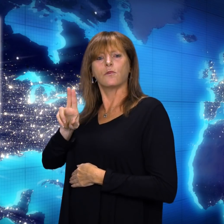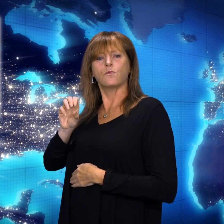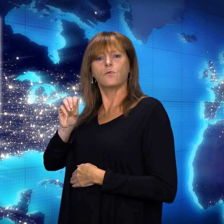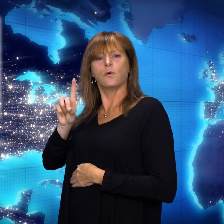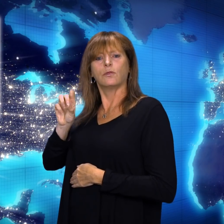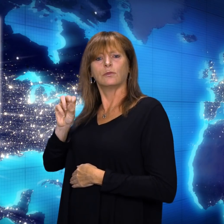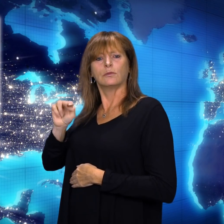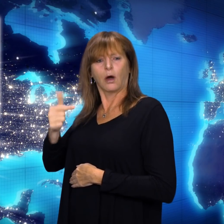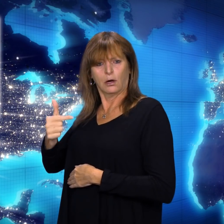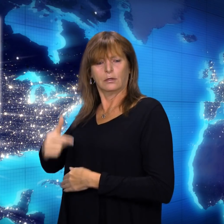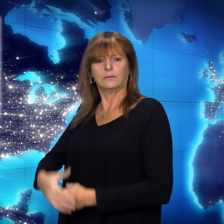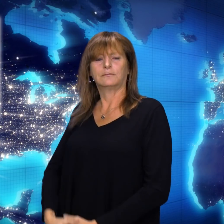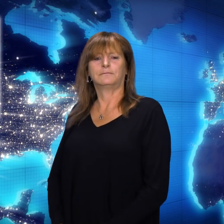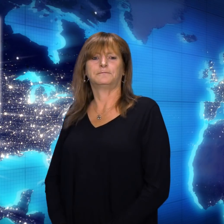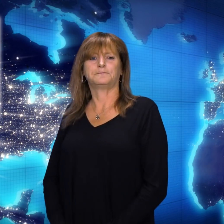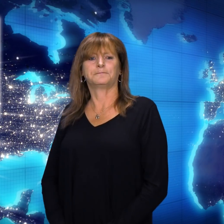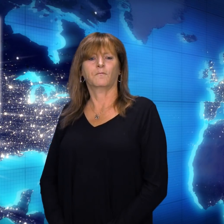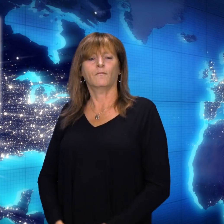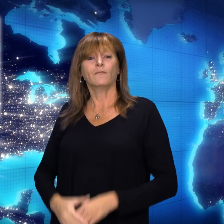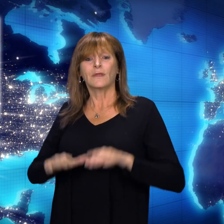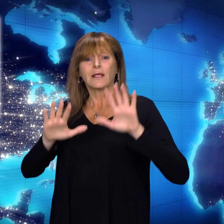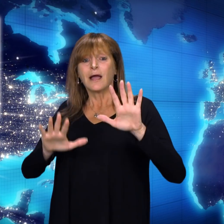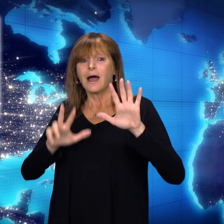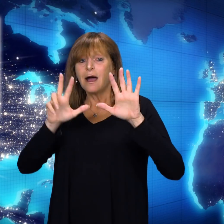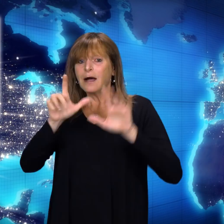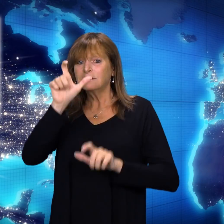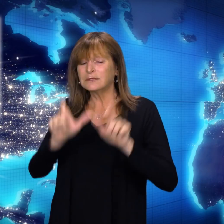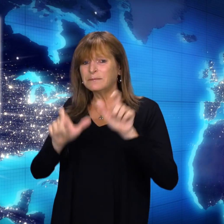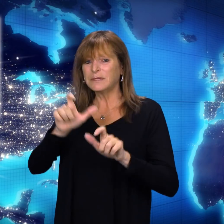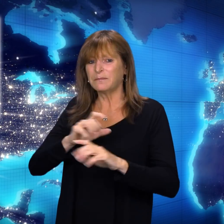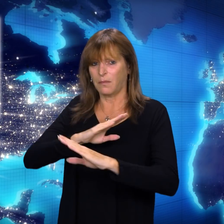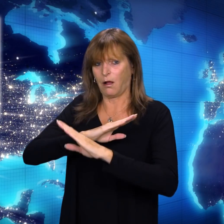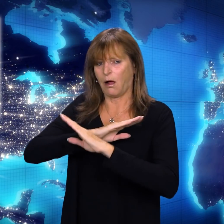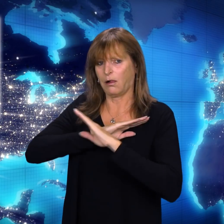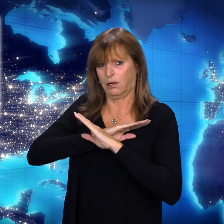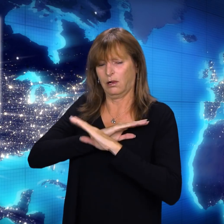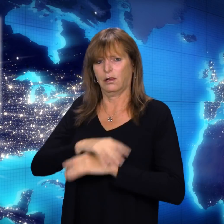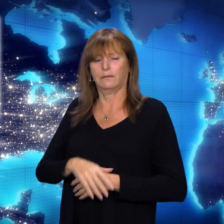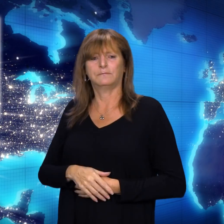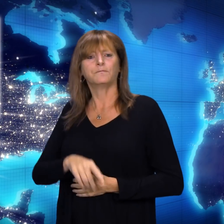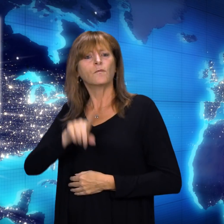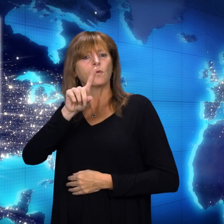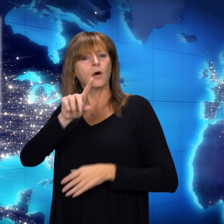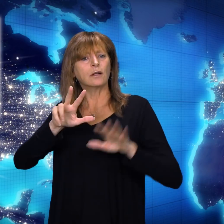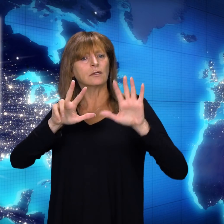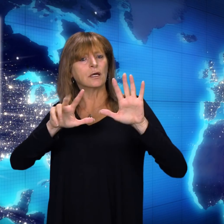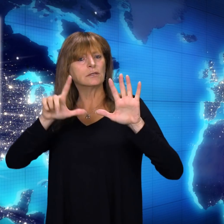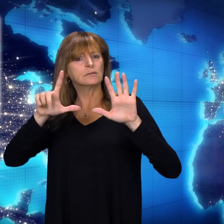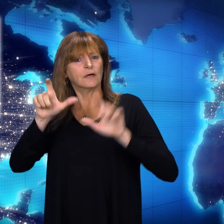injured. Many of them died in the